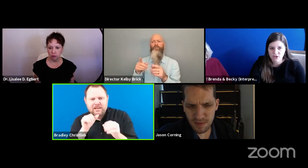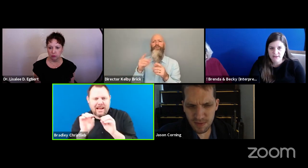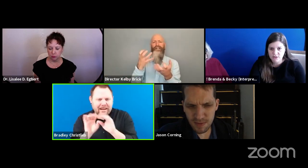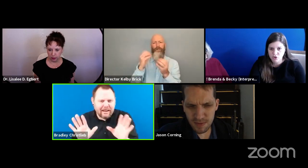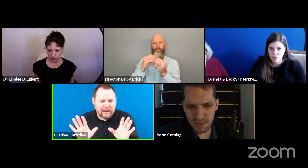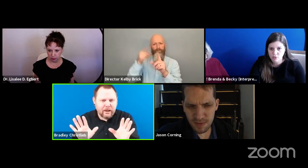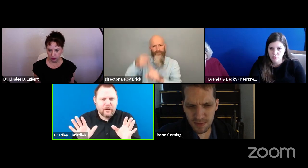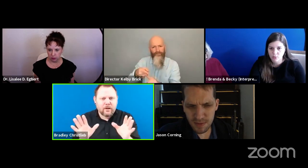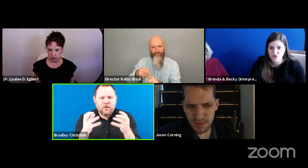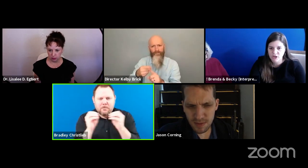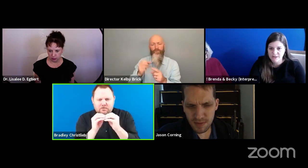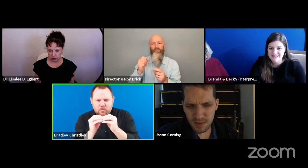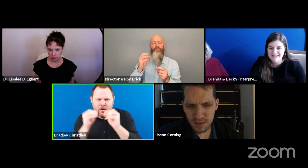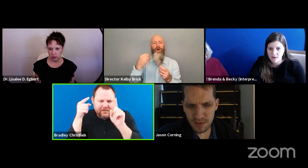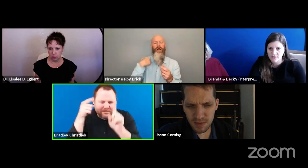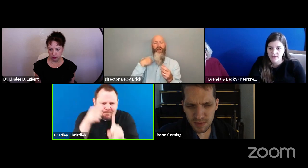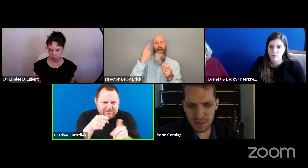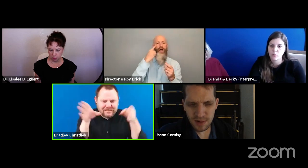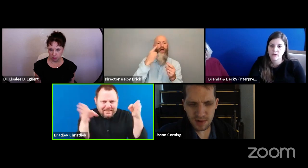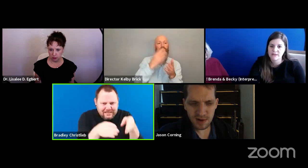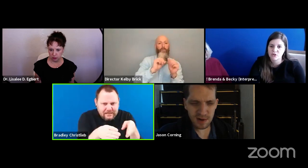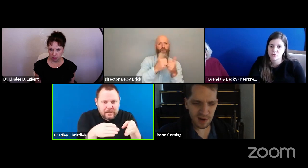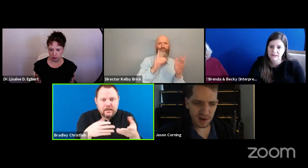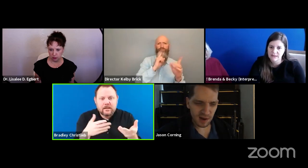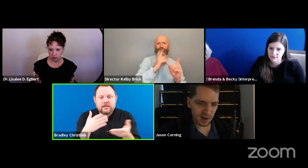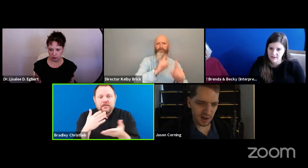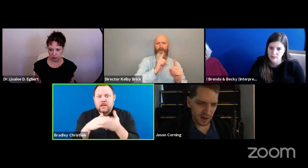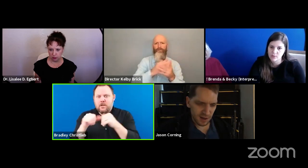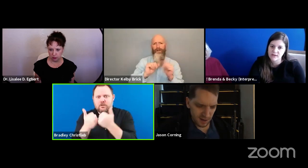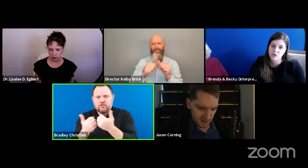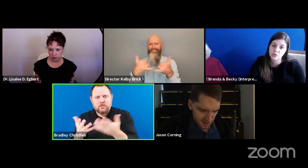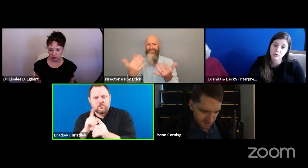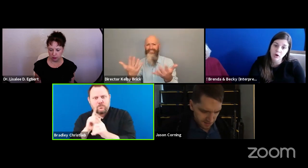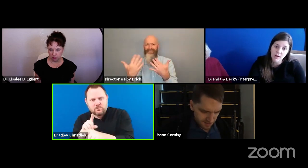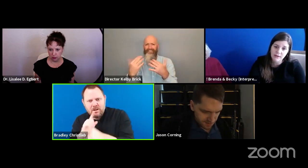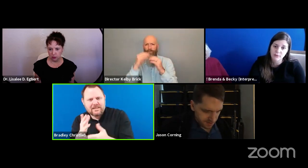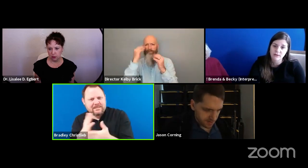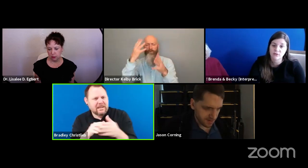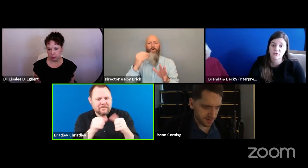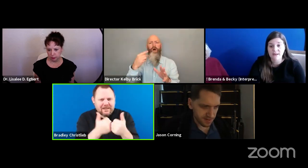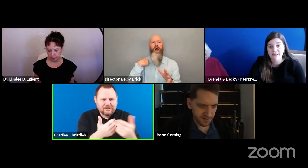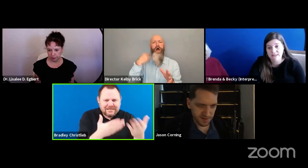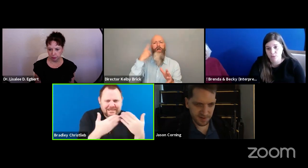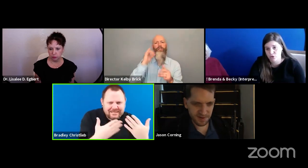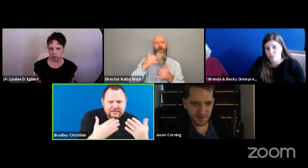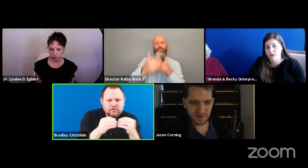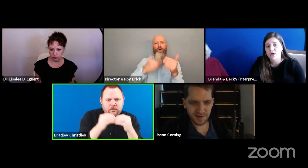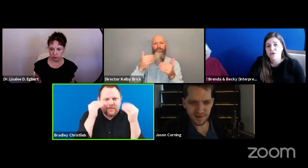on the initial questionnaire itself that we wanted to clarify. Were they too broad? I know that the responses were too broad.